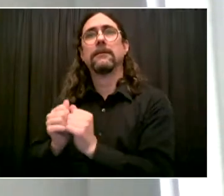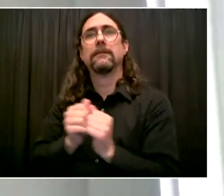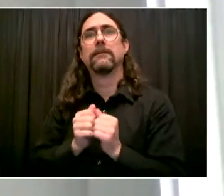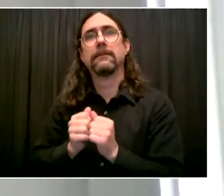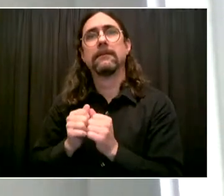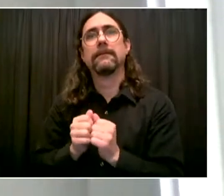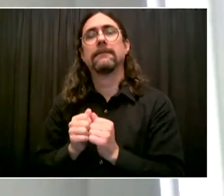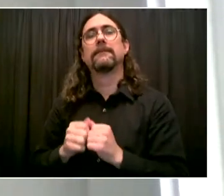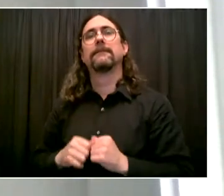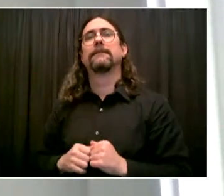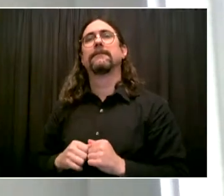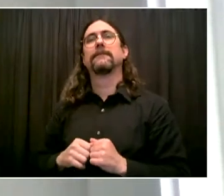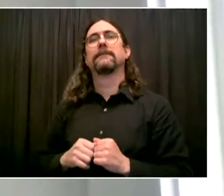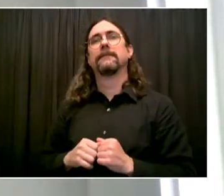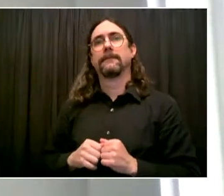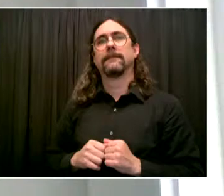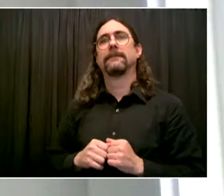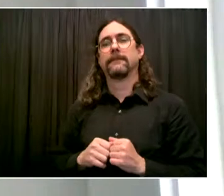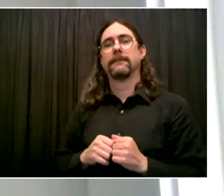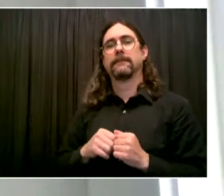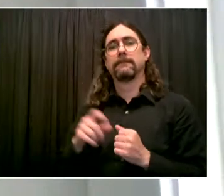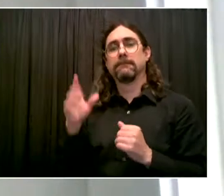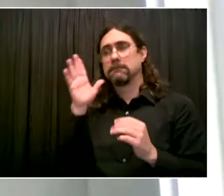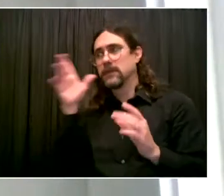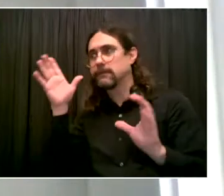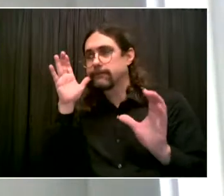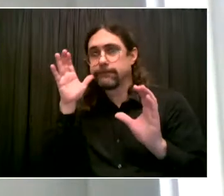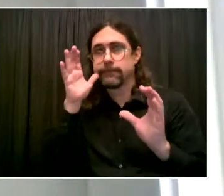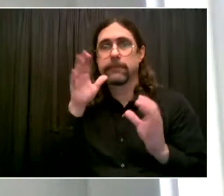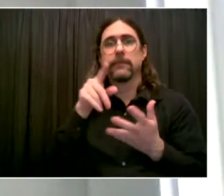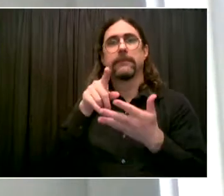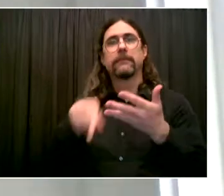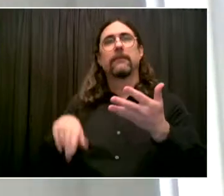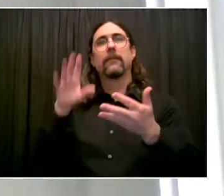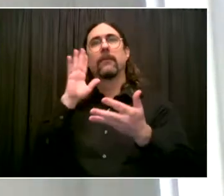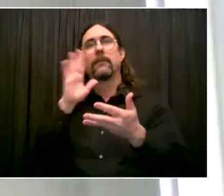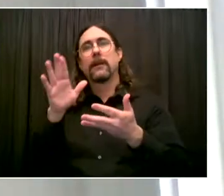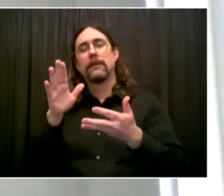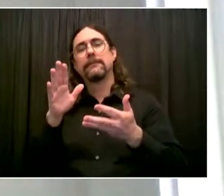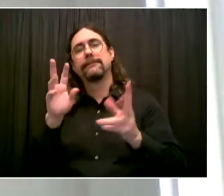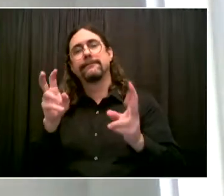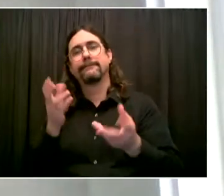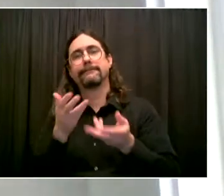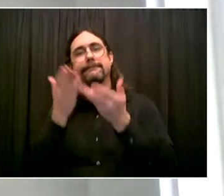CONVERSATION AND TRAINING FOR NYPD